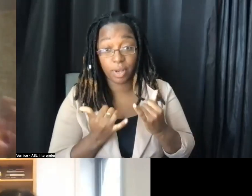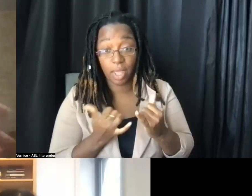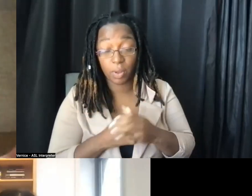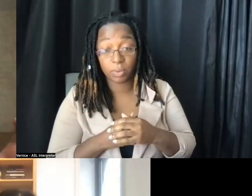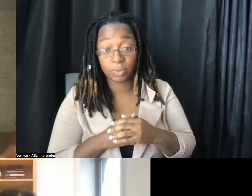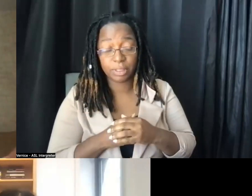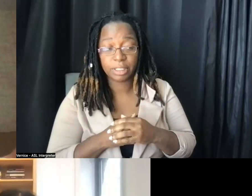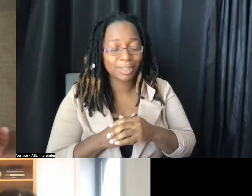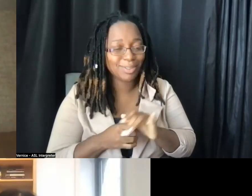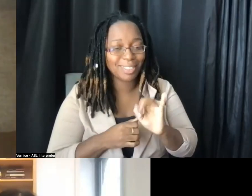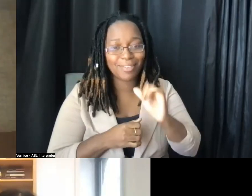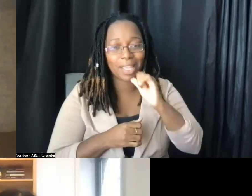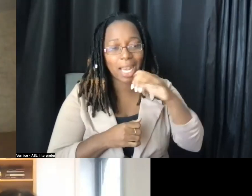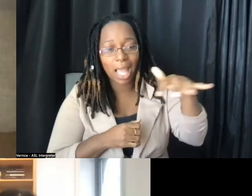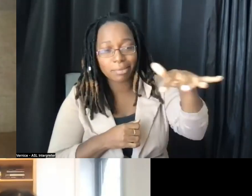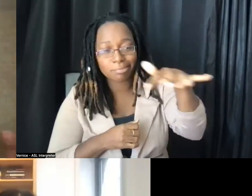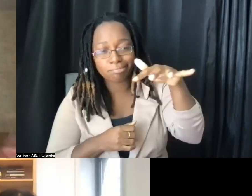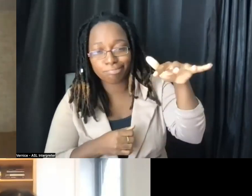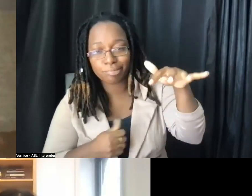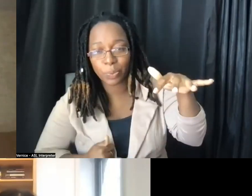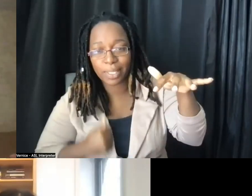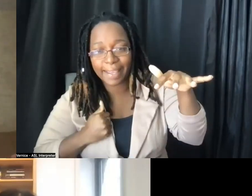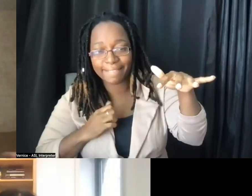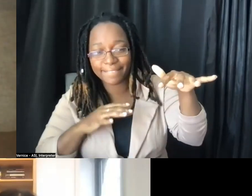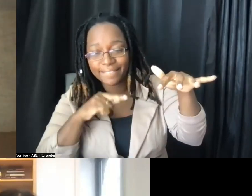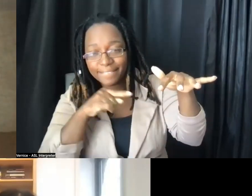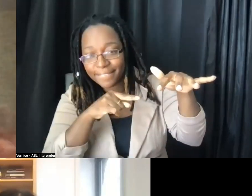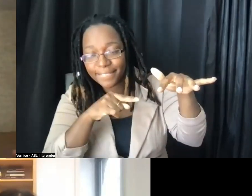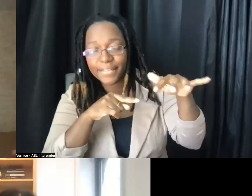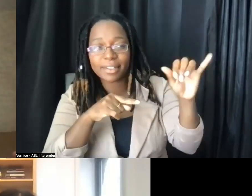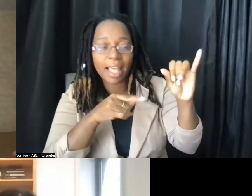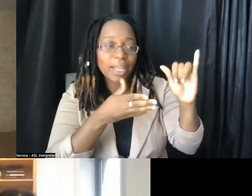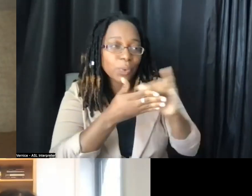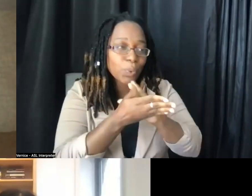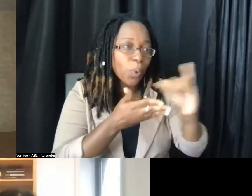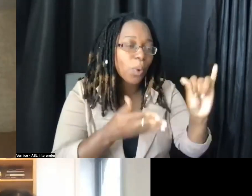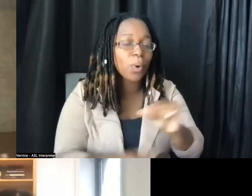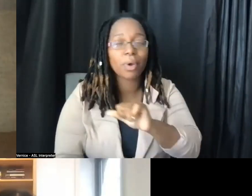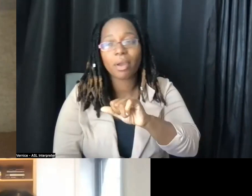I am not living in New York right now, right? Even if you are not living close